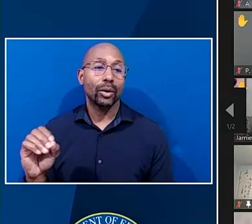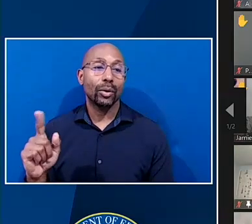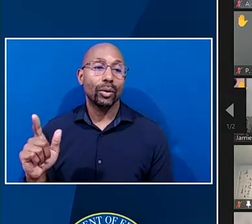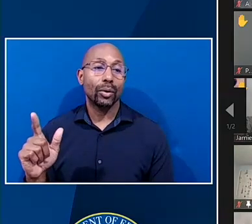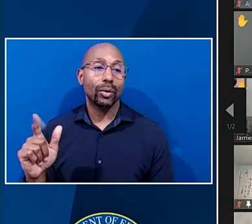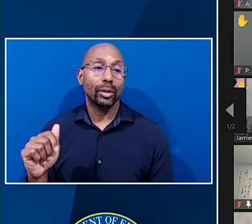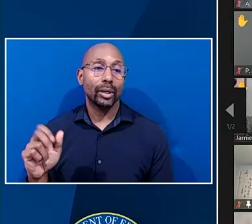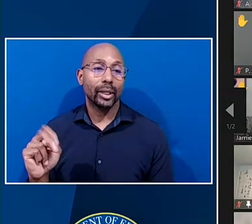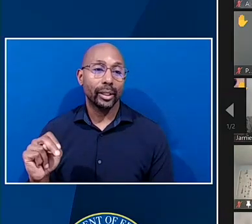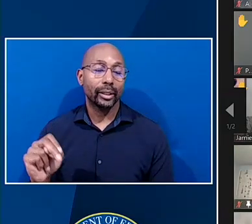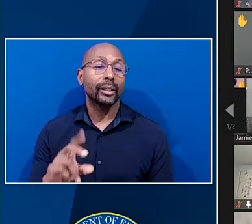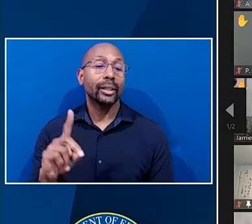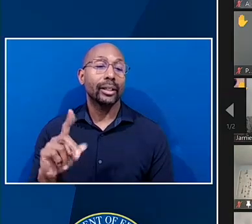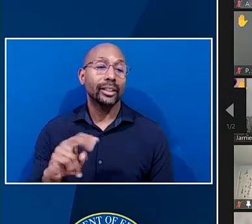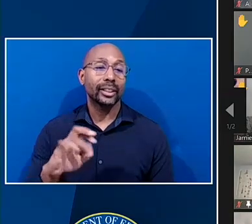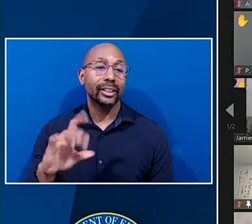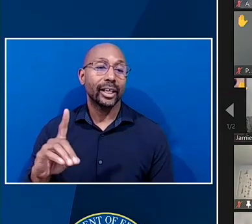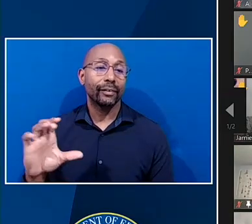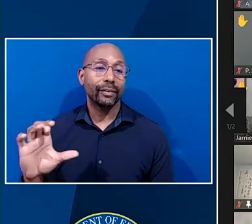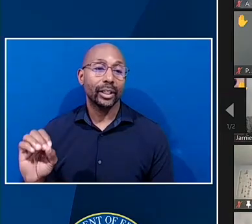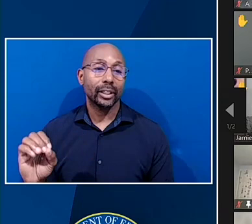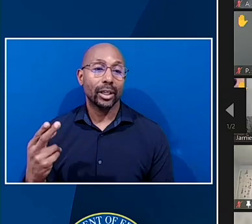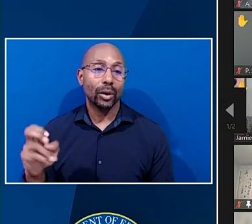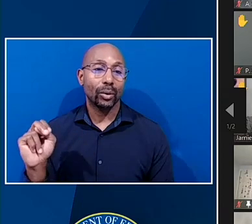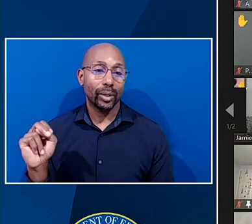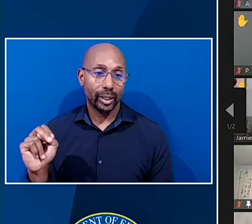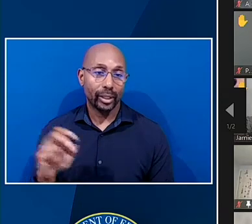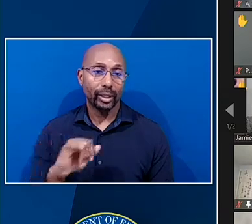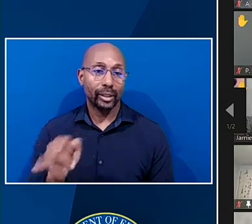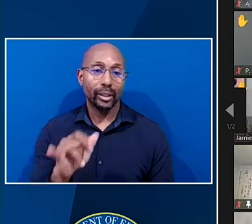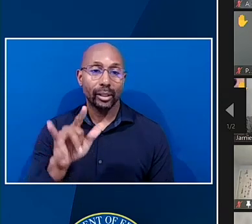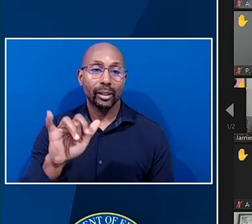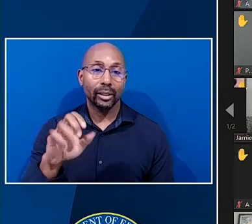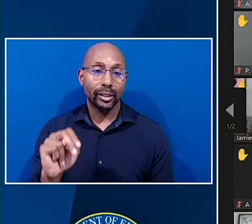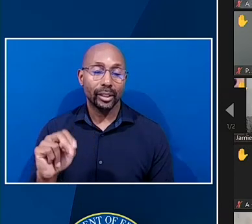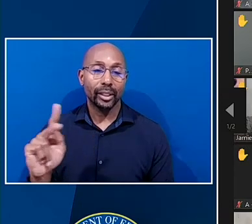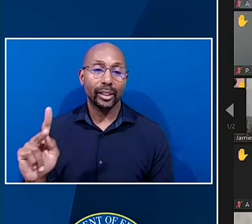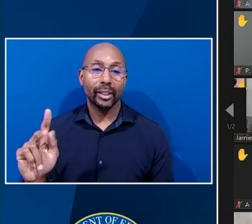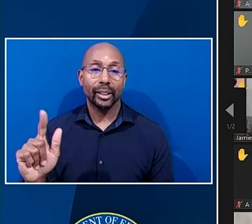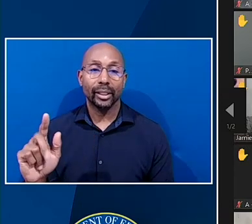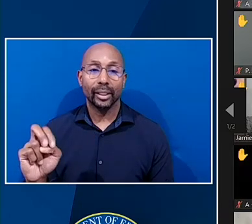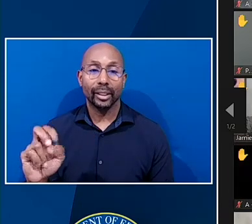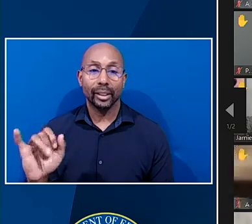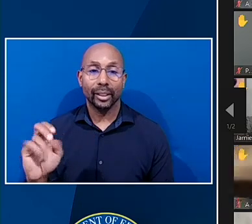David Cohen, Jillian Klein, Alyssa Dobson,